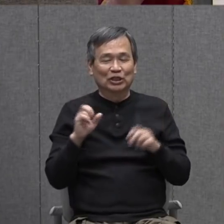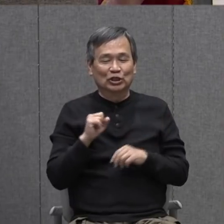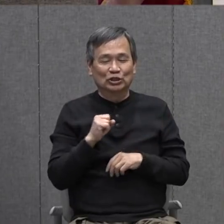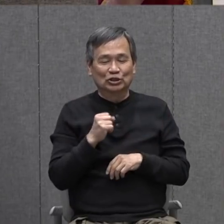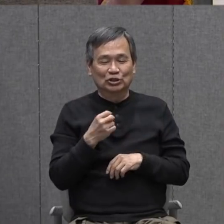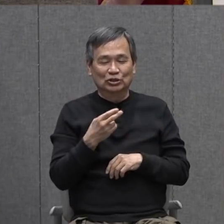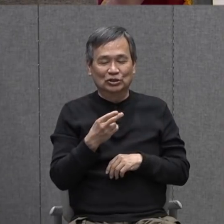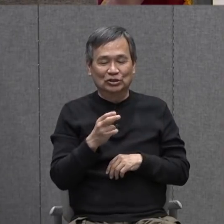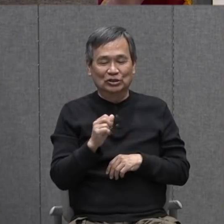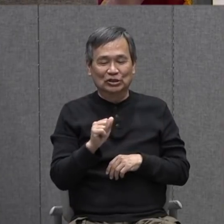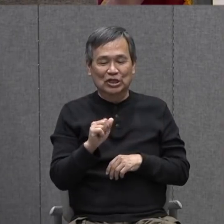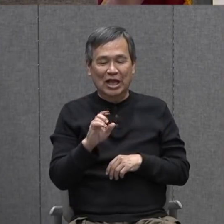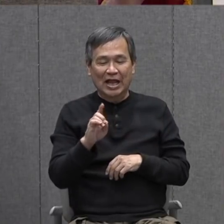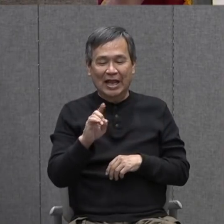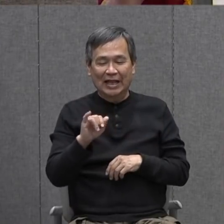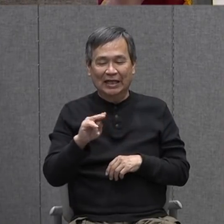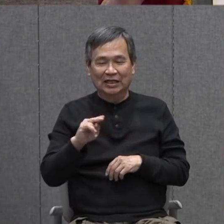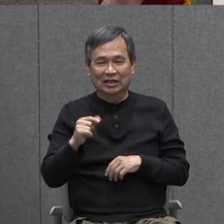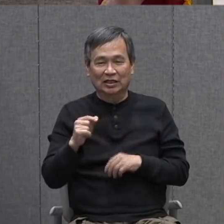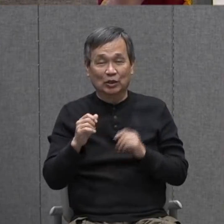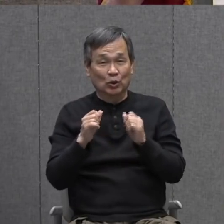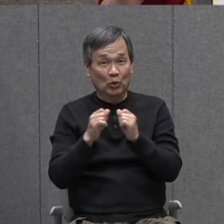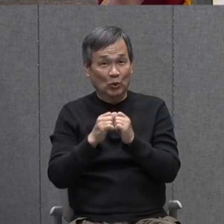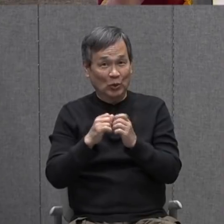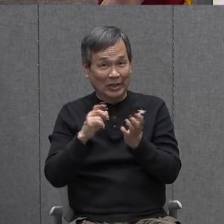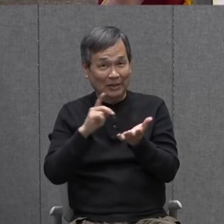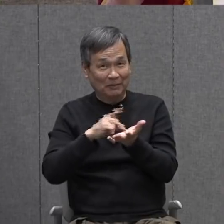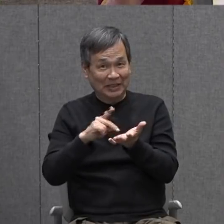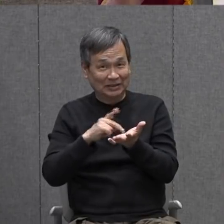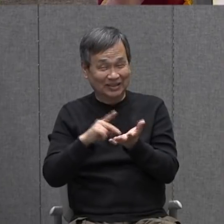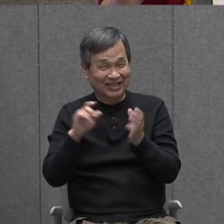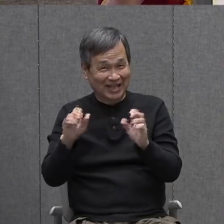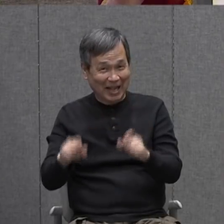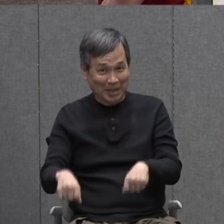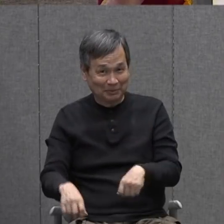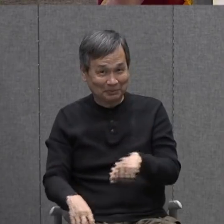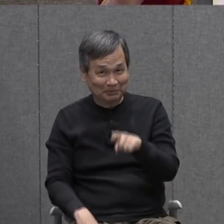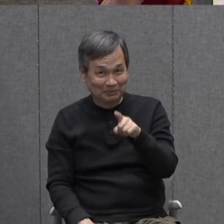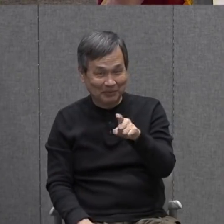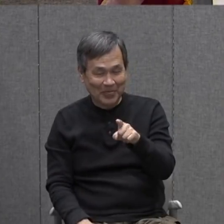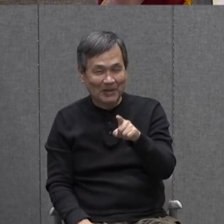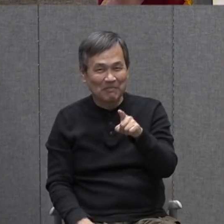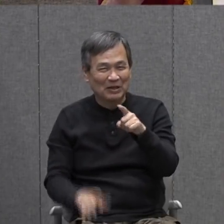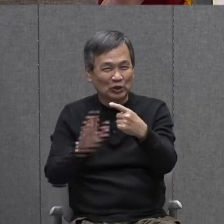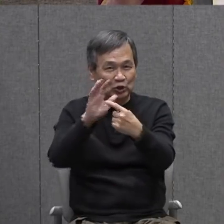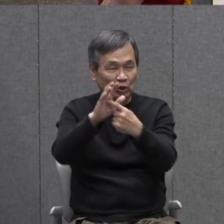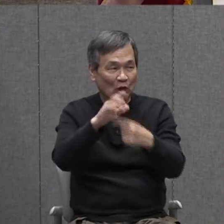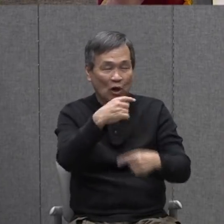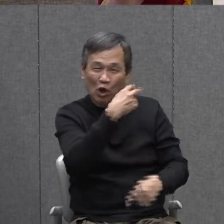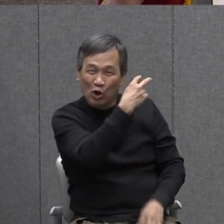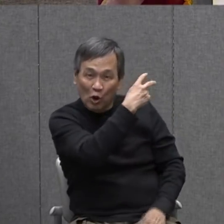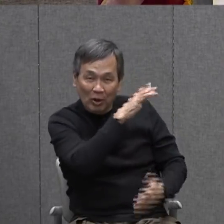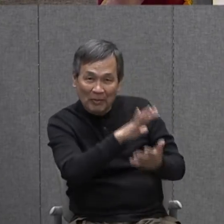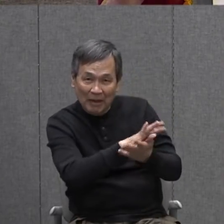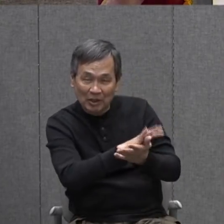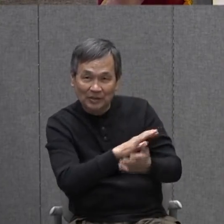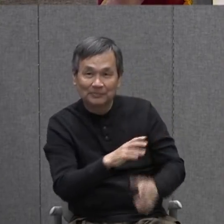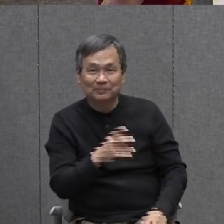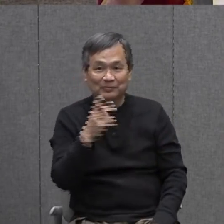I could add with my pencil, I want you to look. I'll hold it up for you. Look at the shiny part of my brush.